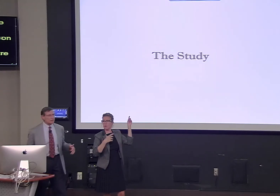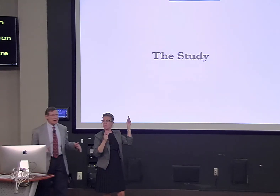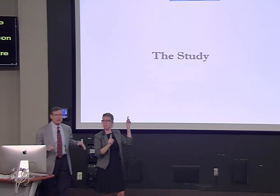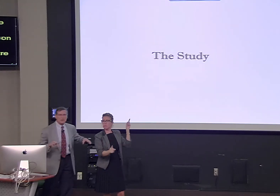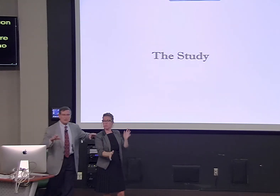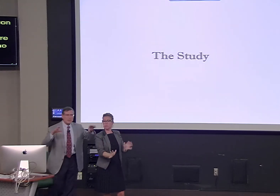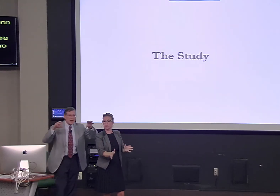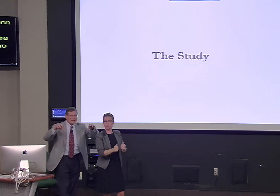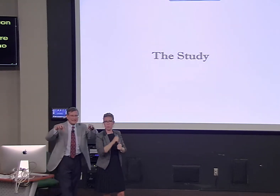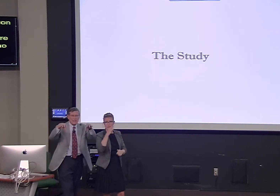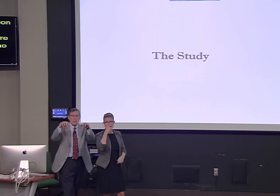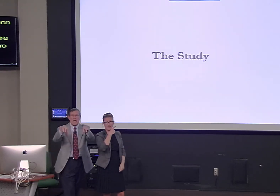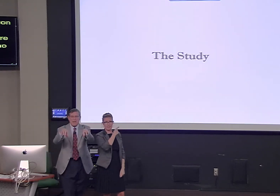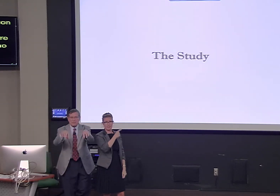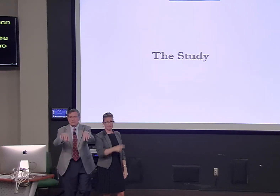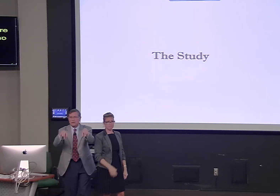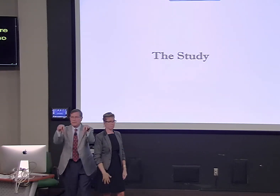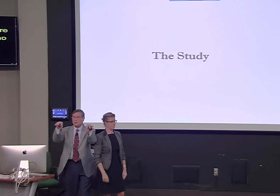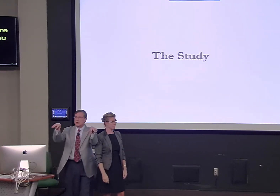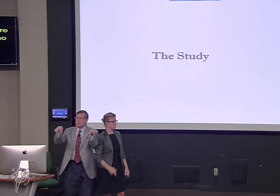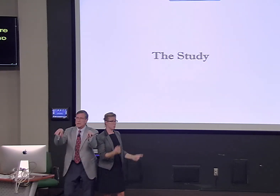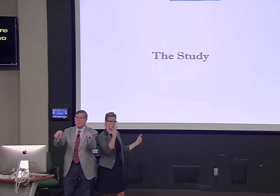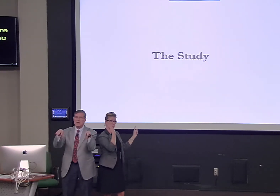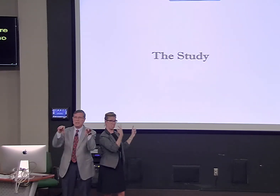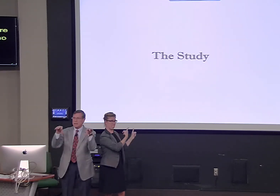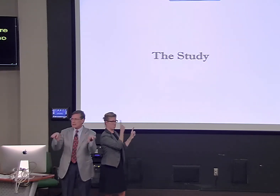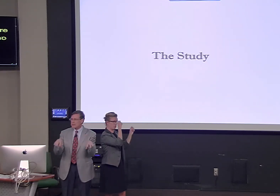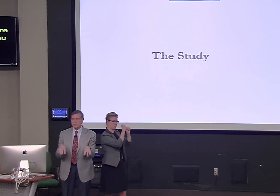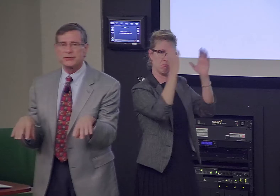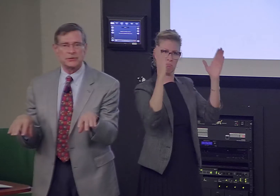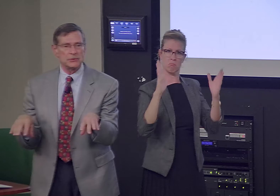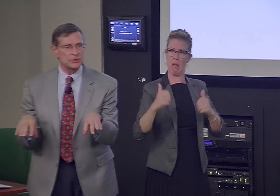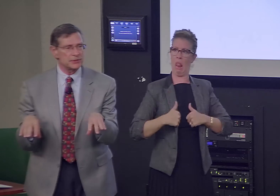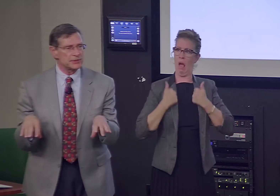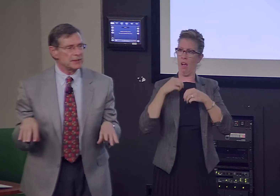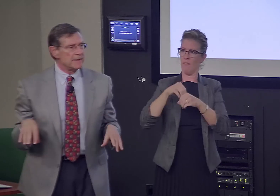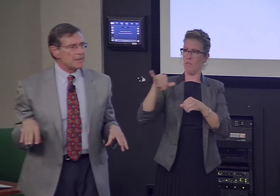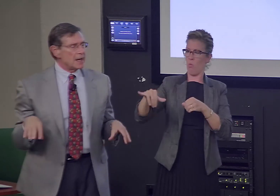Okay. So that's the life of the children in the institutions.